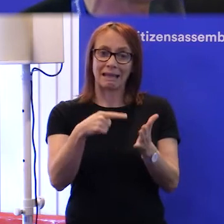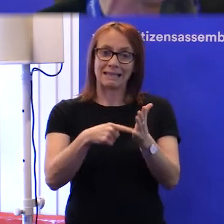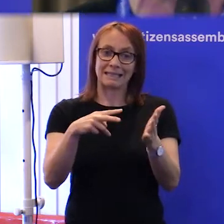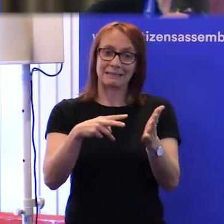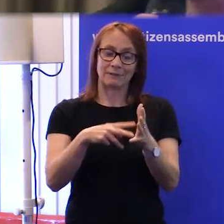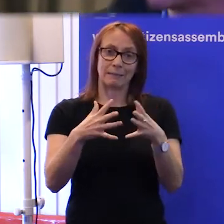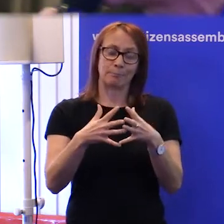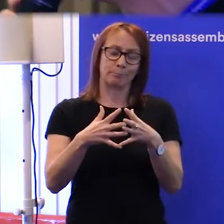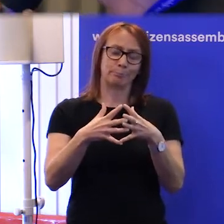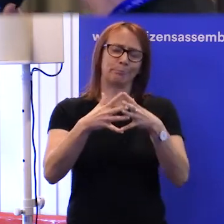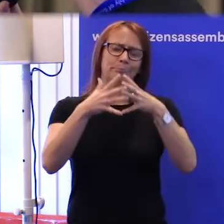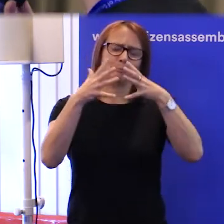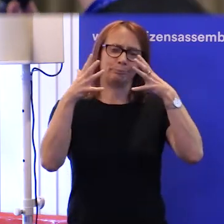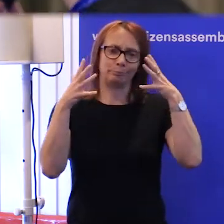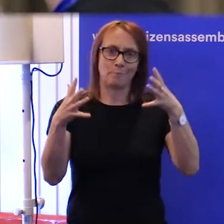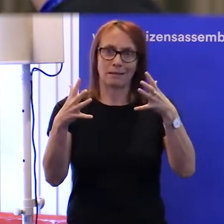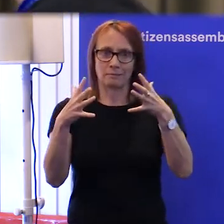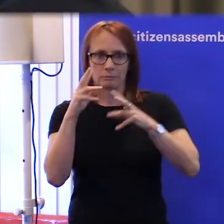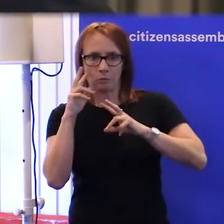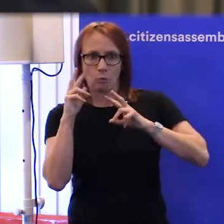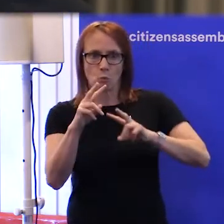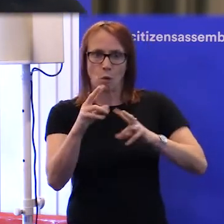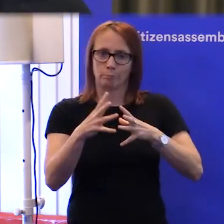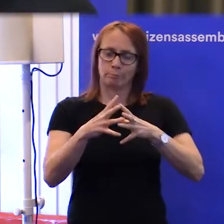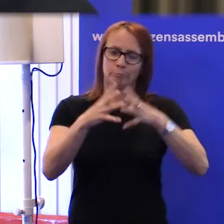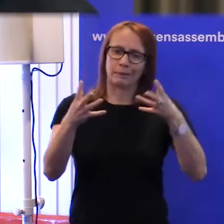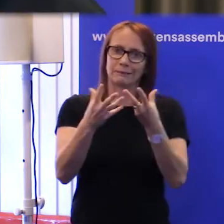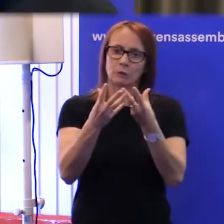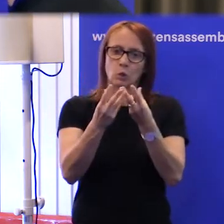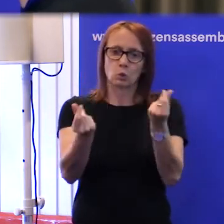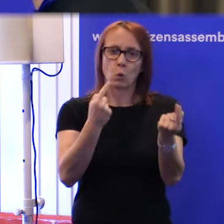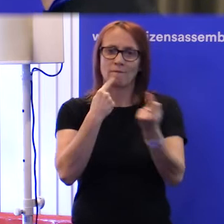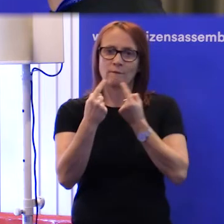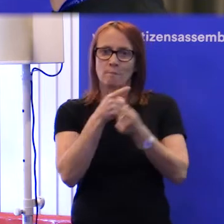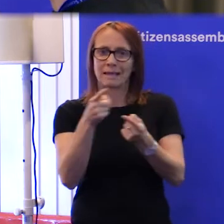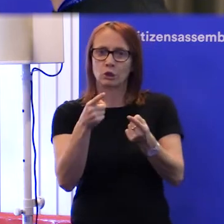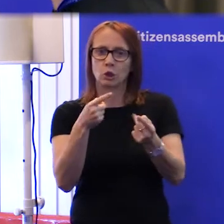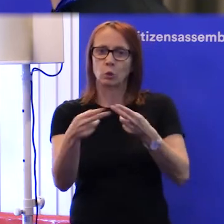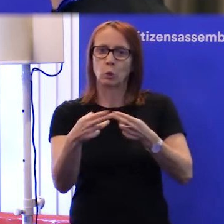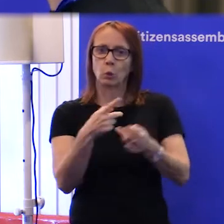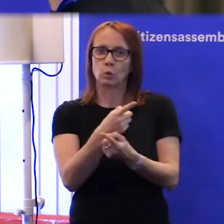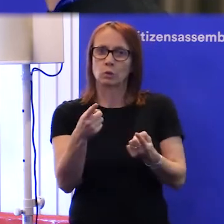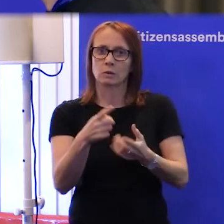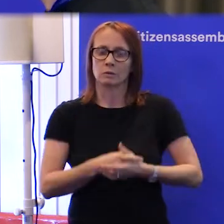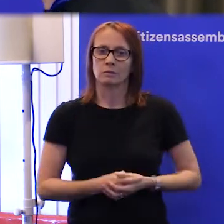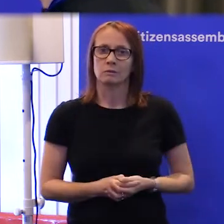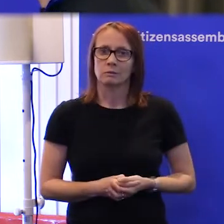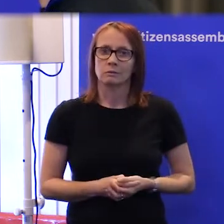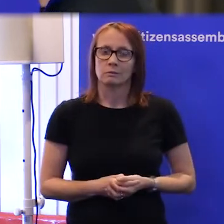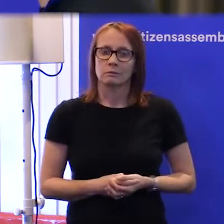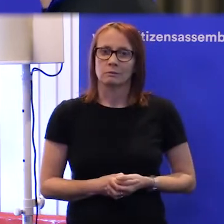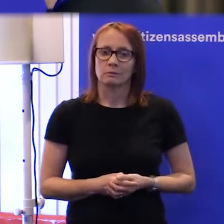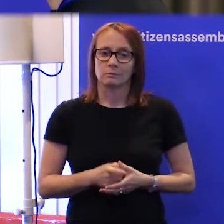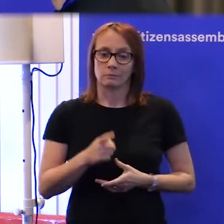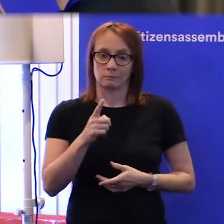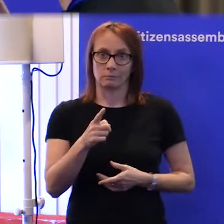trusted and most watched forum of news but the fact that social media has